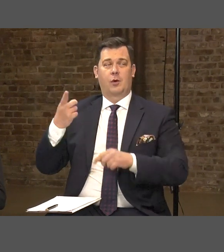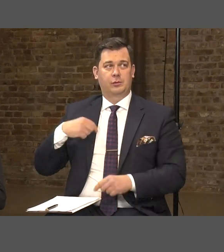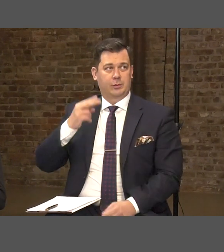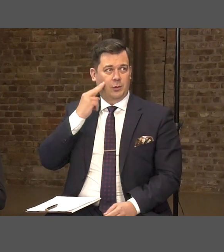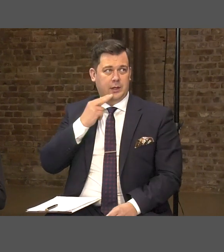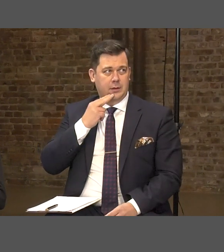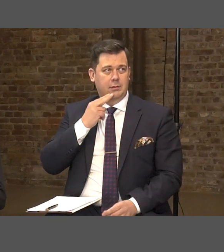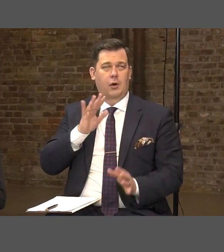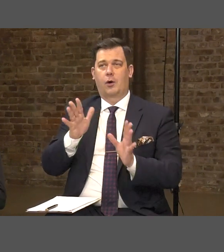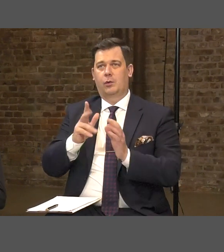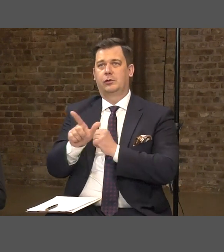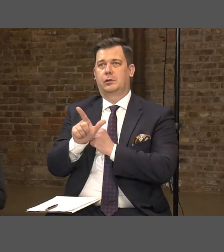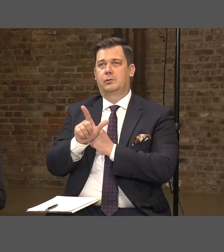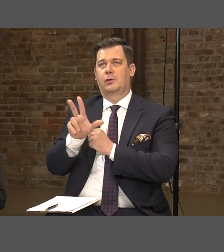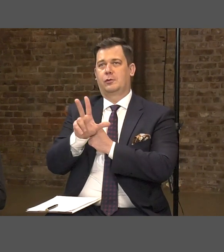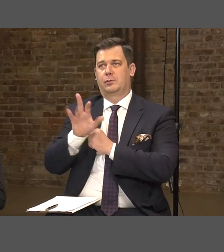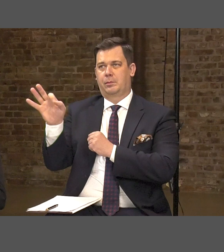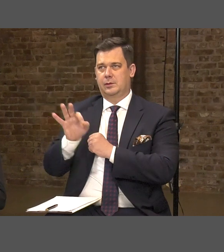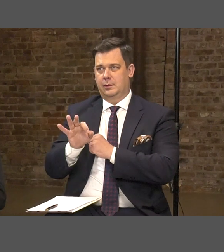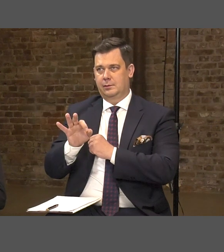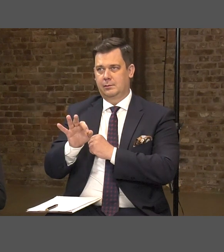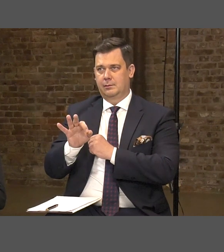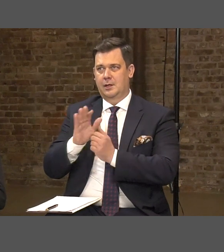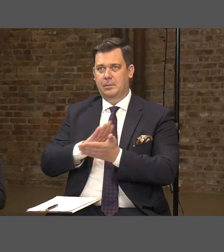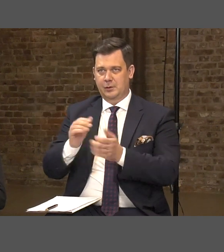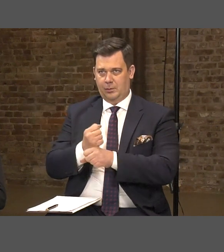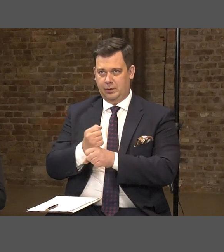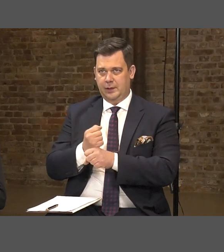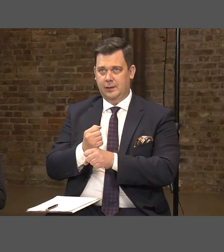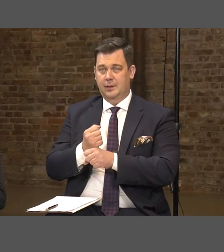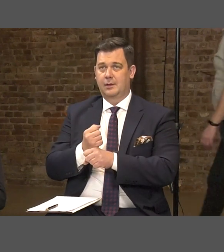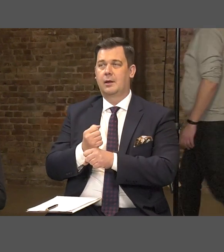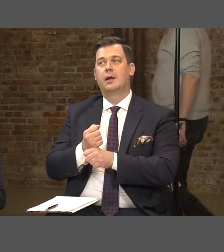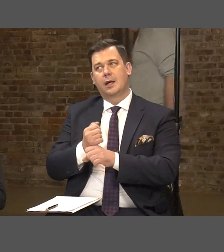and among deaf people it is about 70-80%.